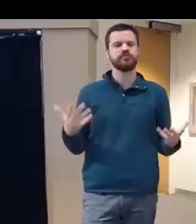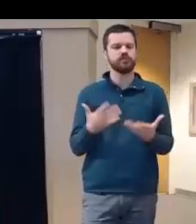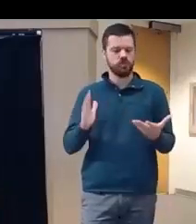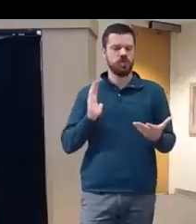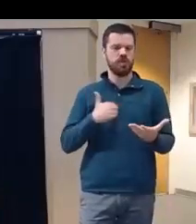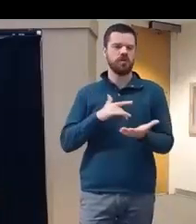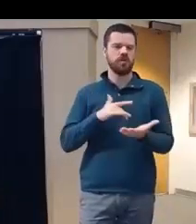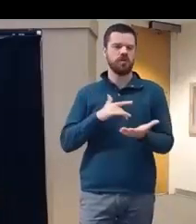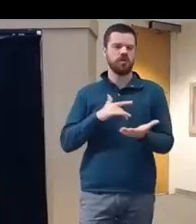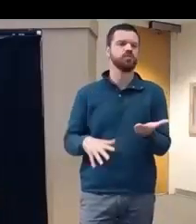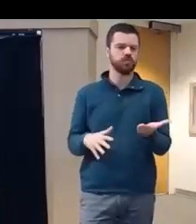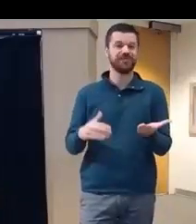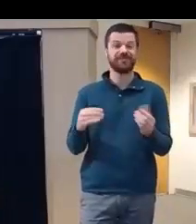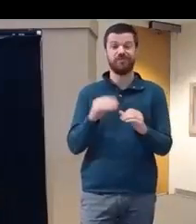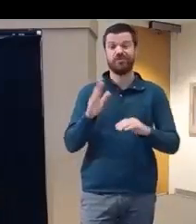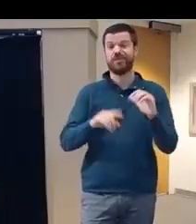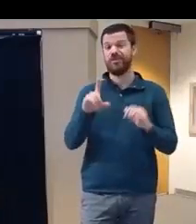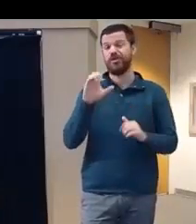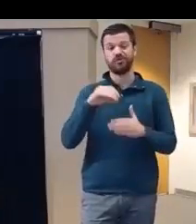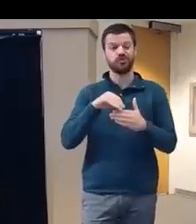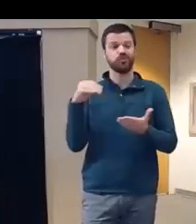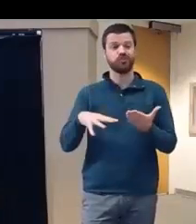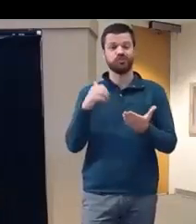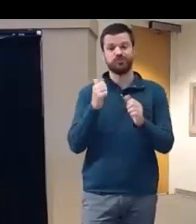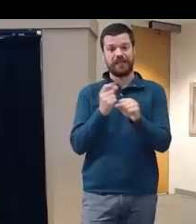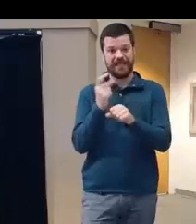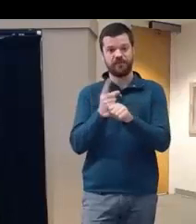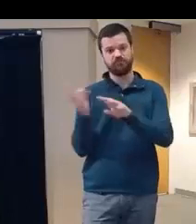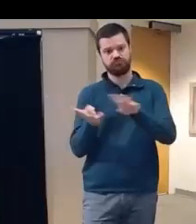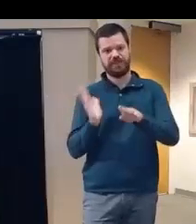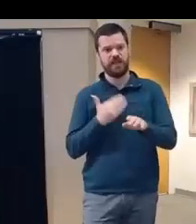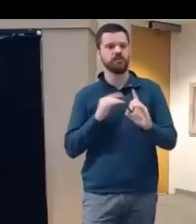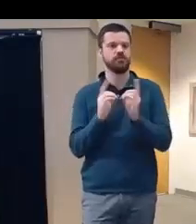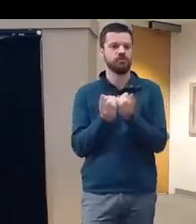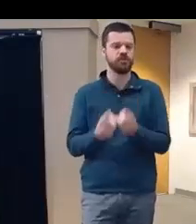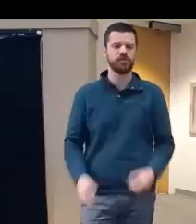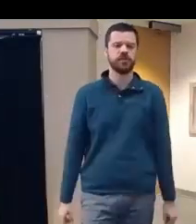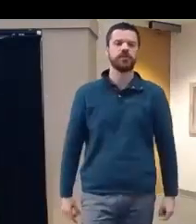having over a hundred students per year pass through our department you can see here the